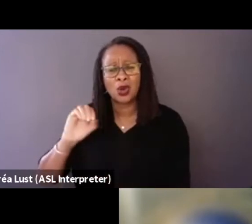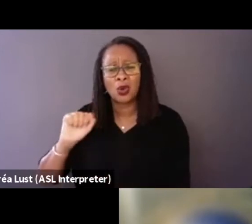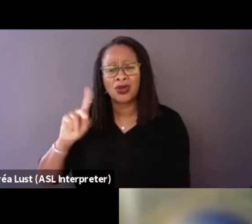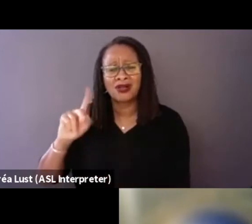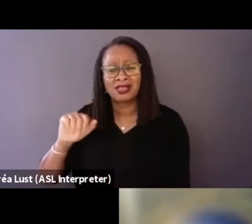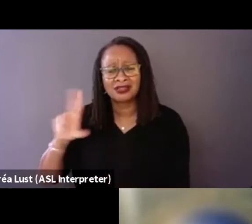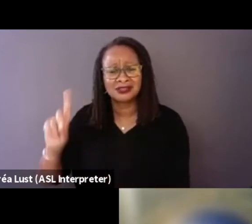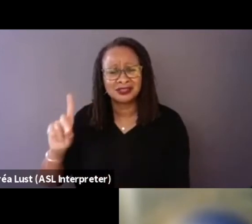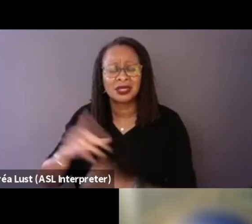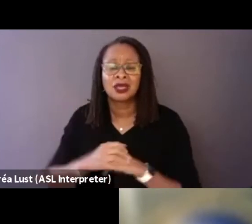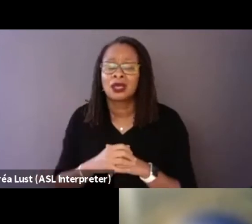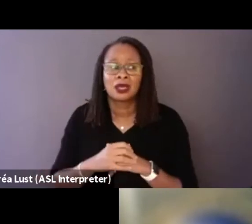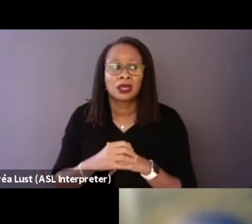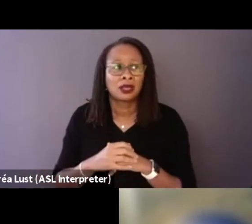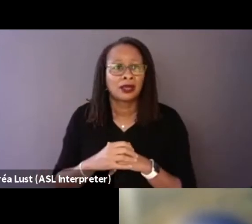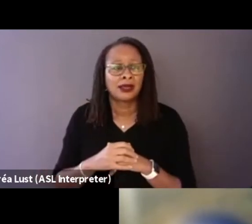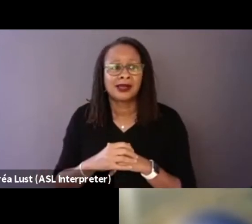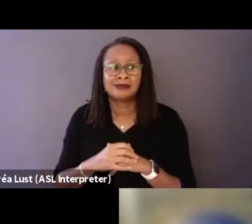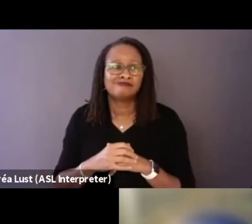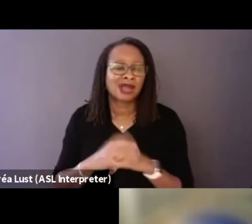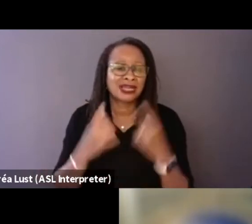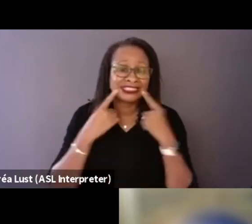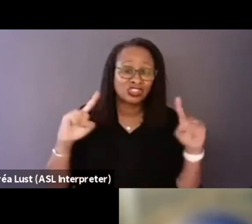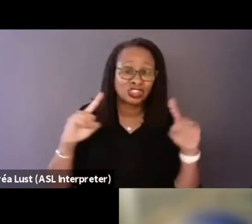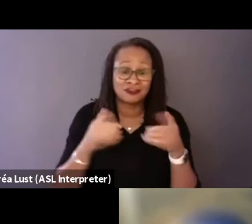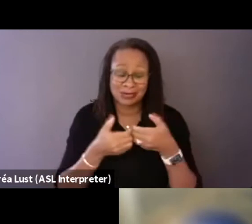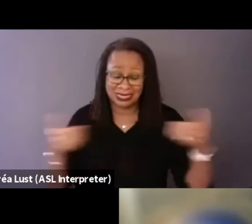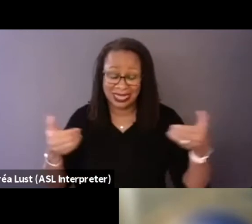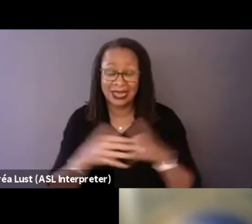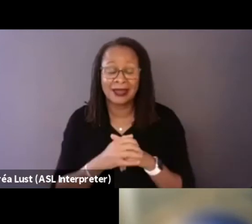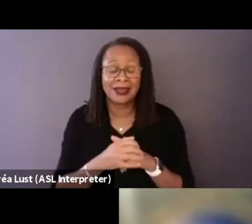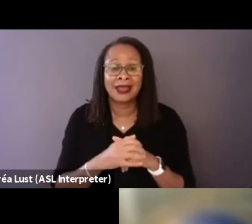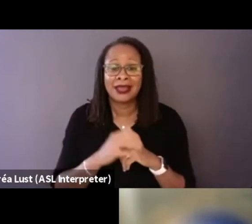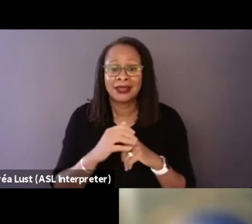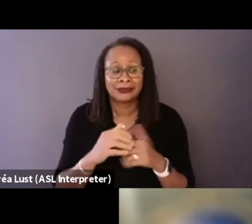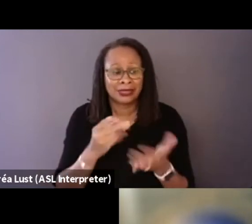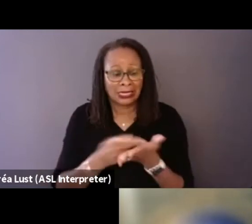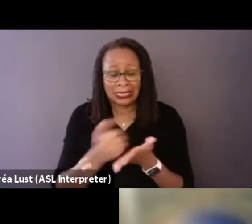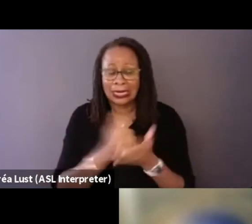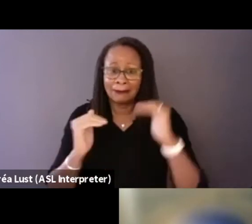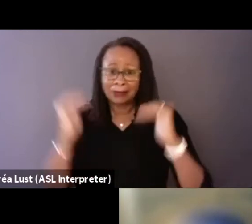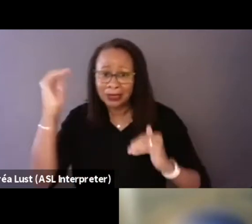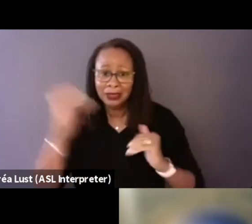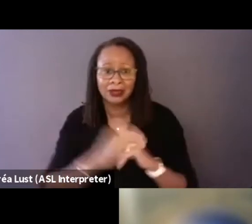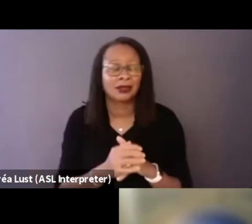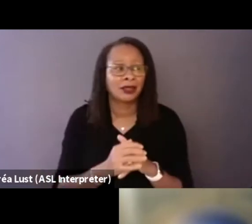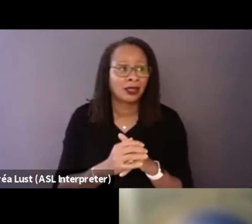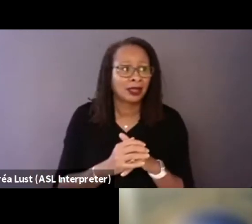and income inequality and housing insecurity, food insecurity, but sitting in a hospital waiting room,